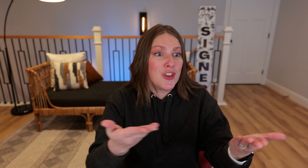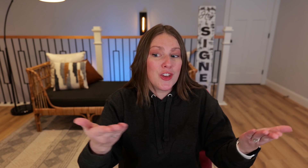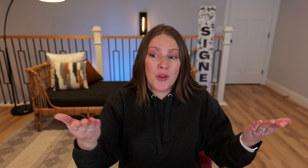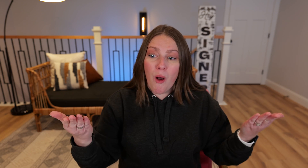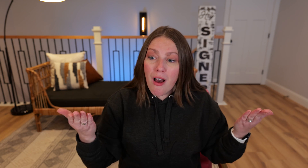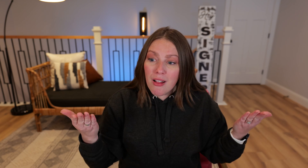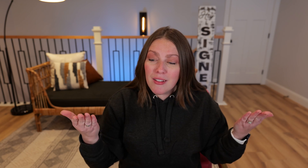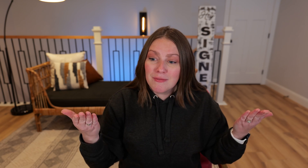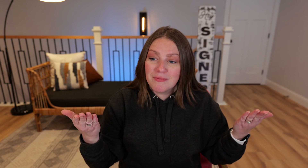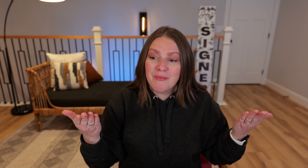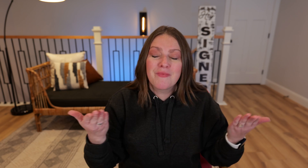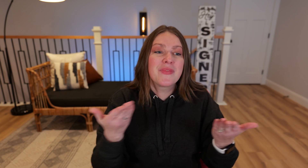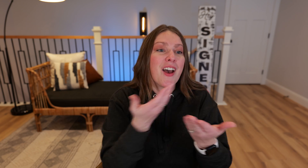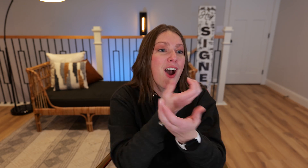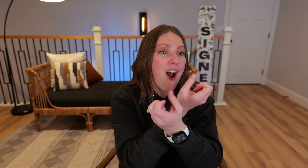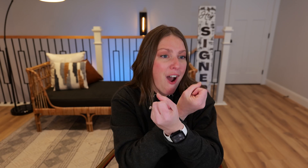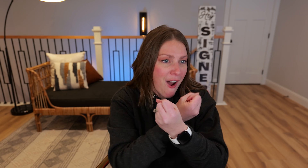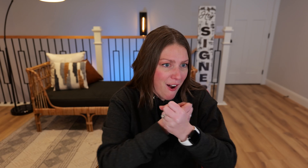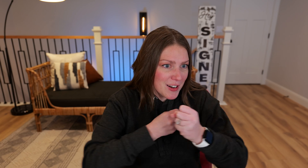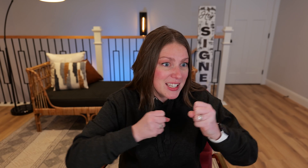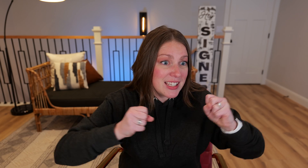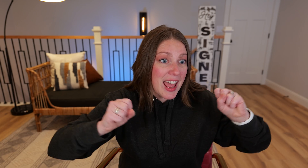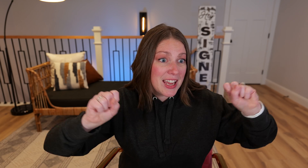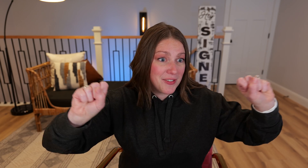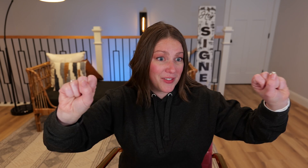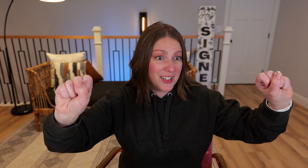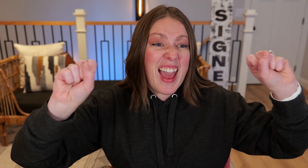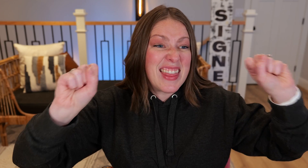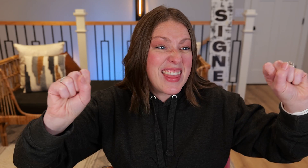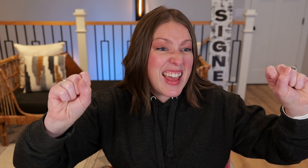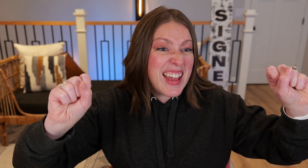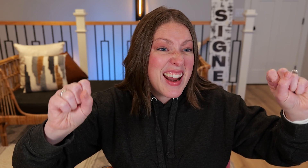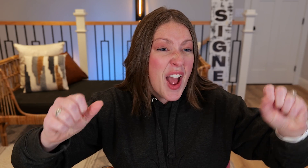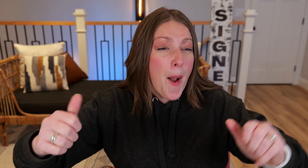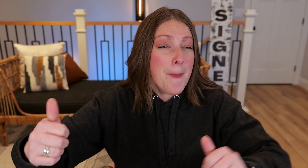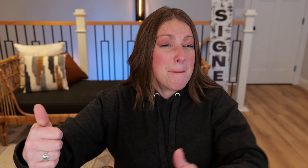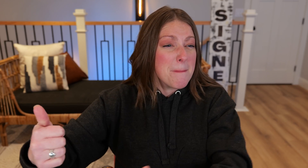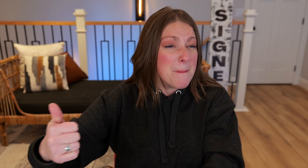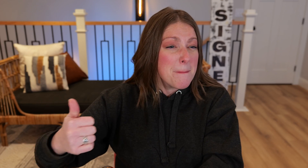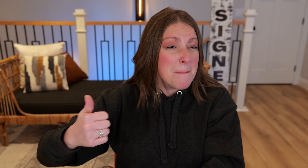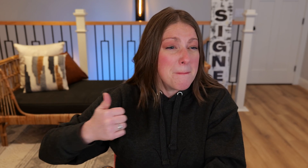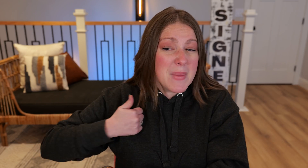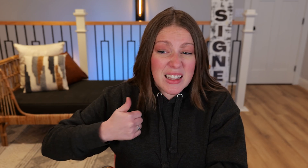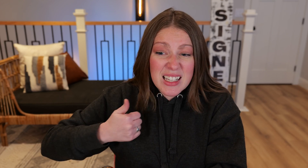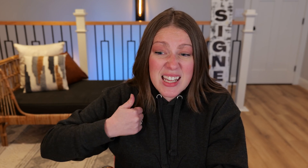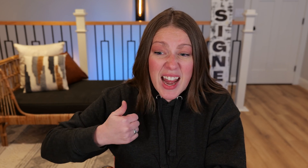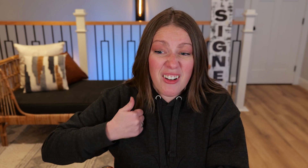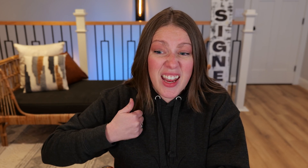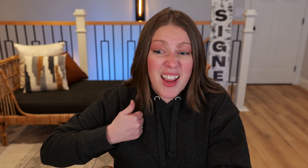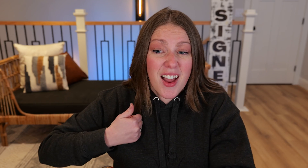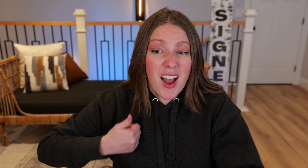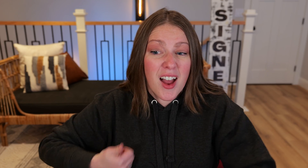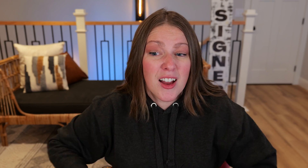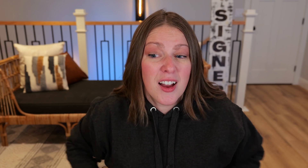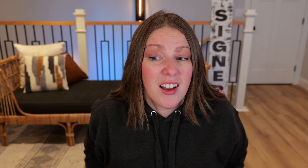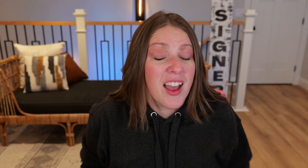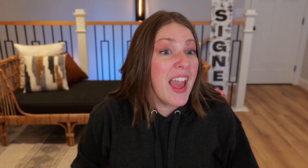you all are saved. And then military.